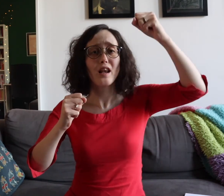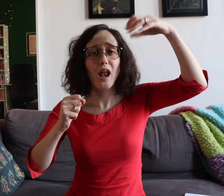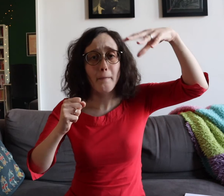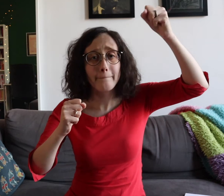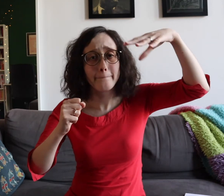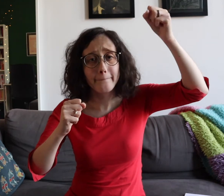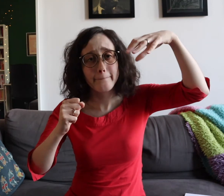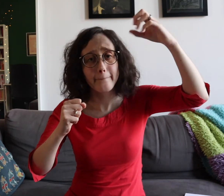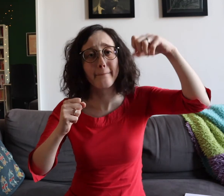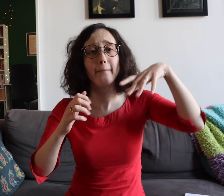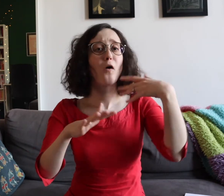flashing a light.